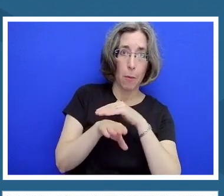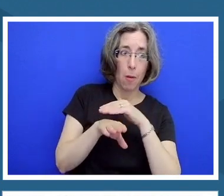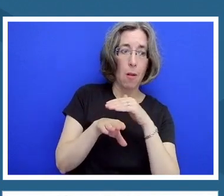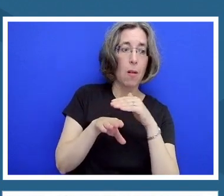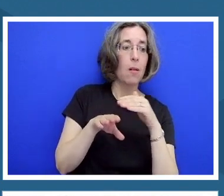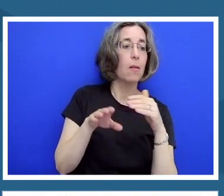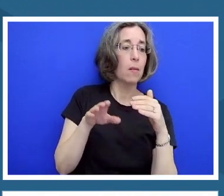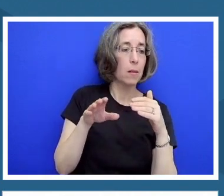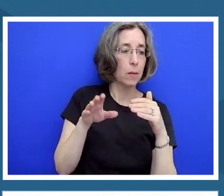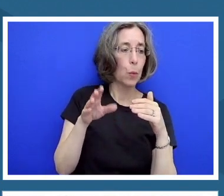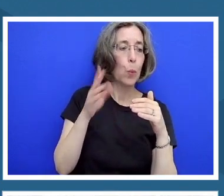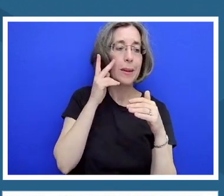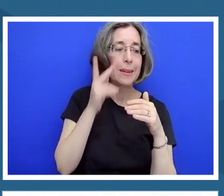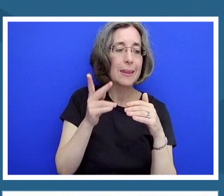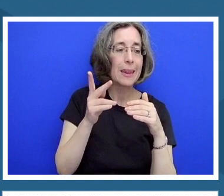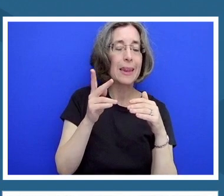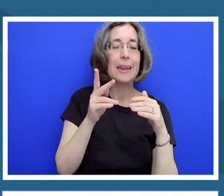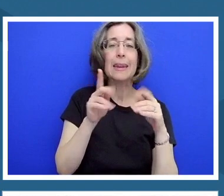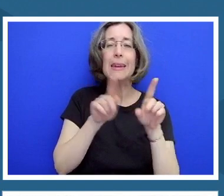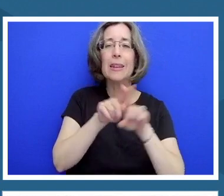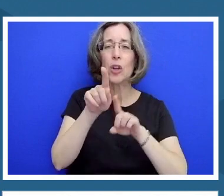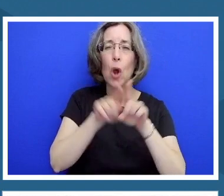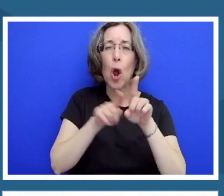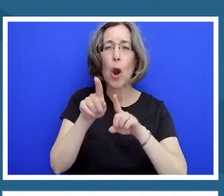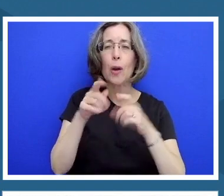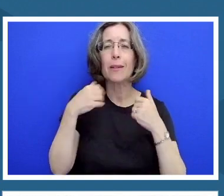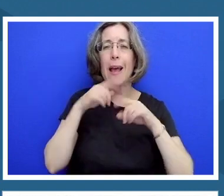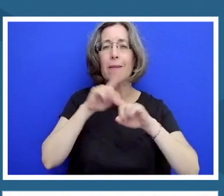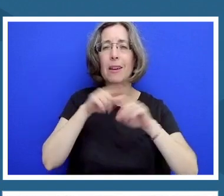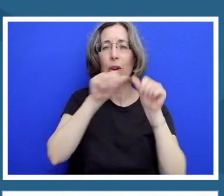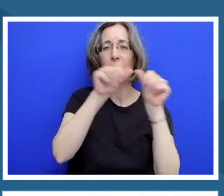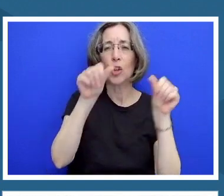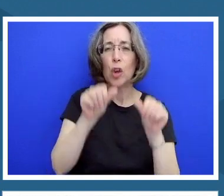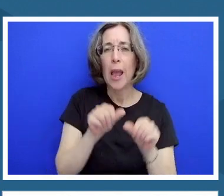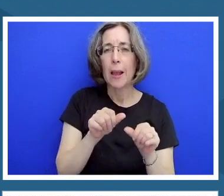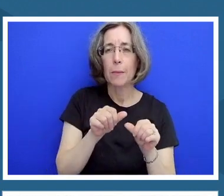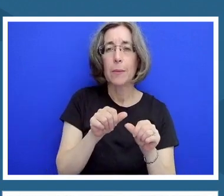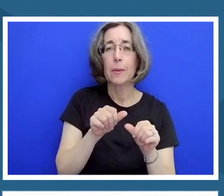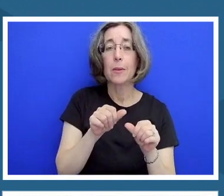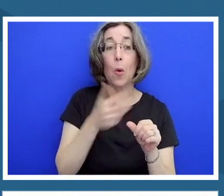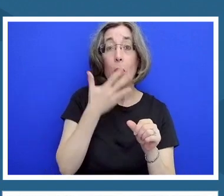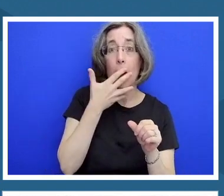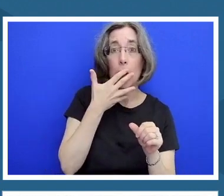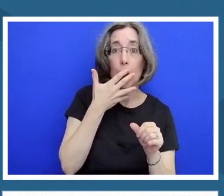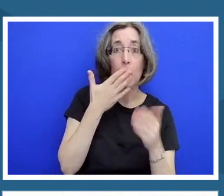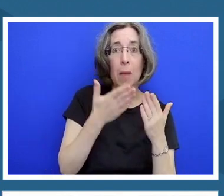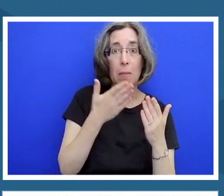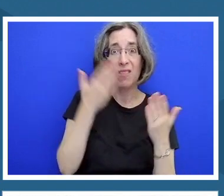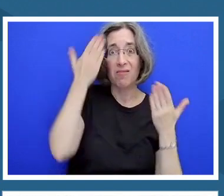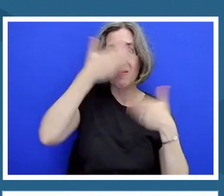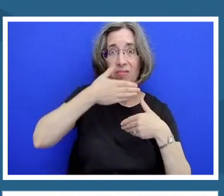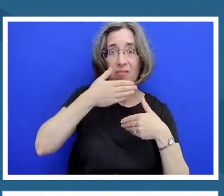colorblind can um kind of distinguish the target star from the comparison stars